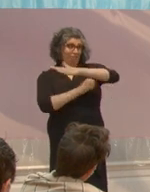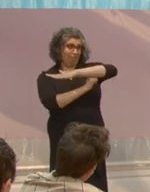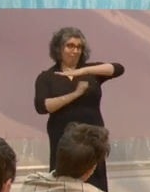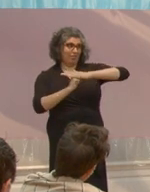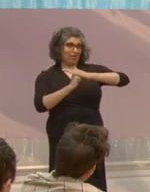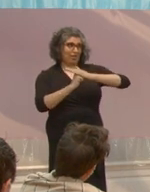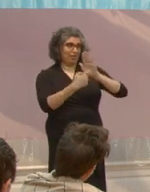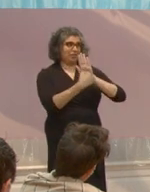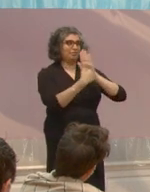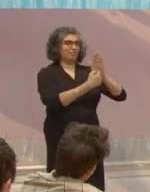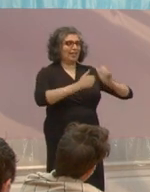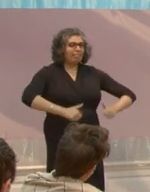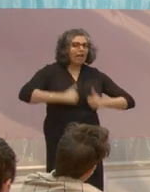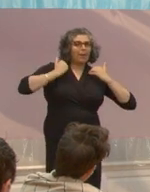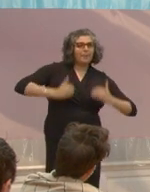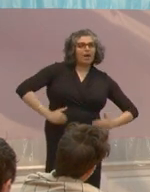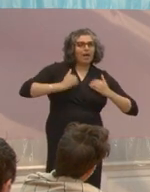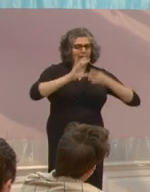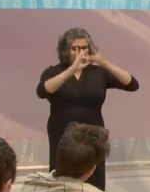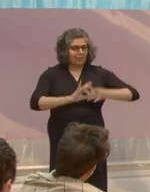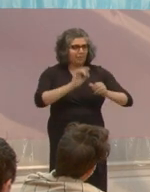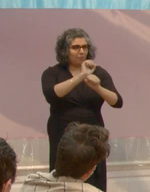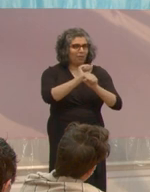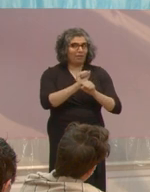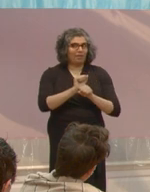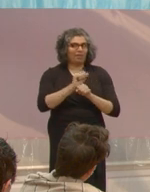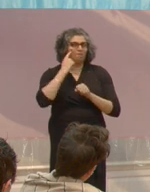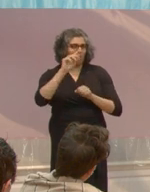body based work Museum is there was a whole conversation that we